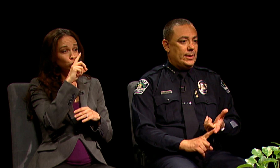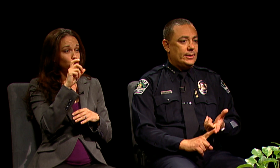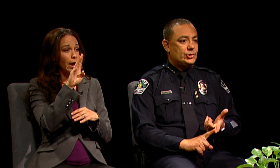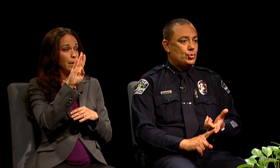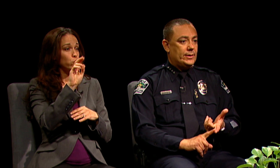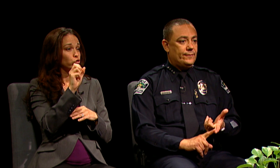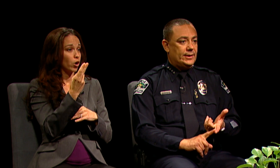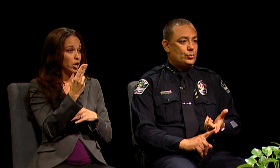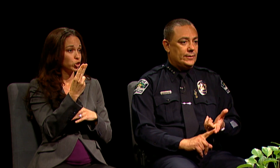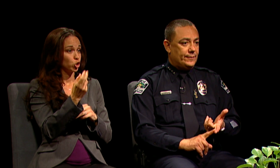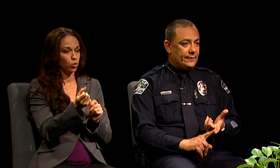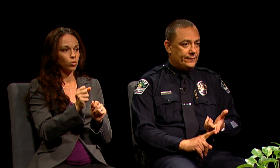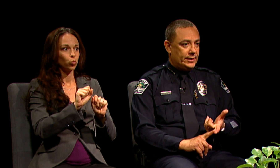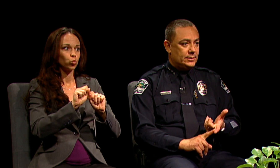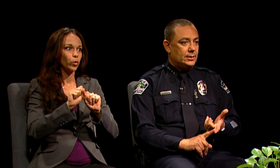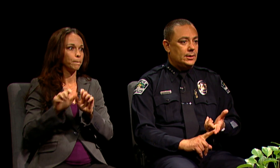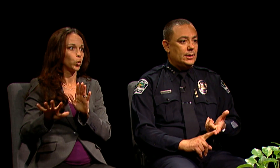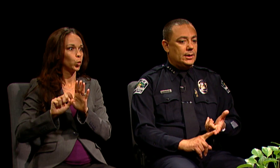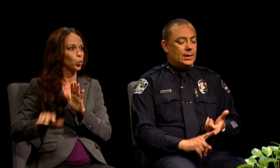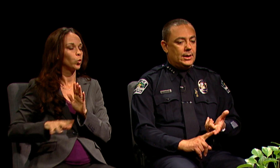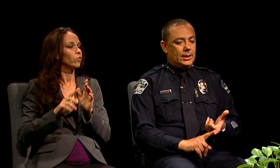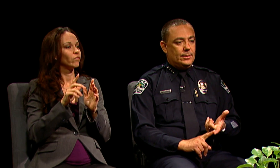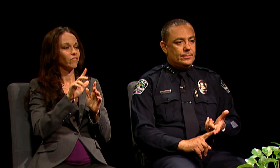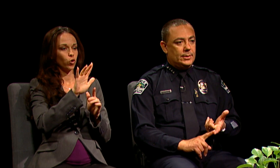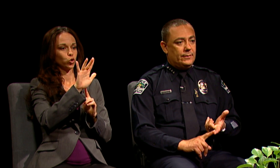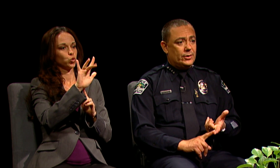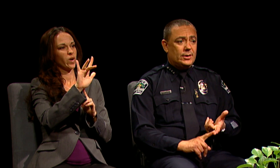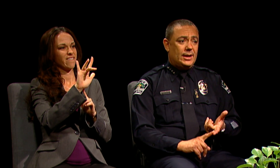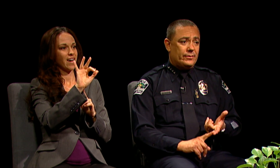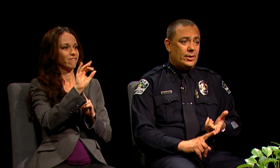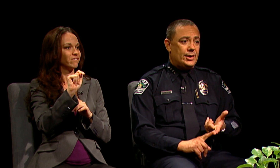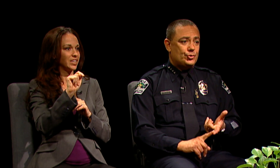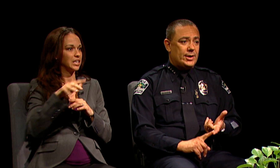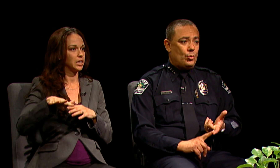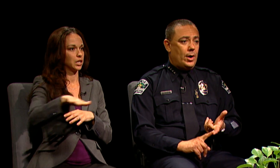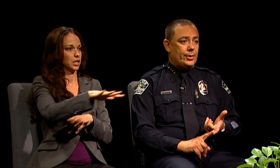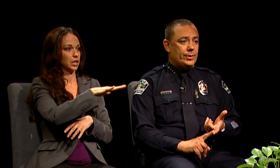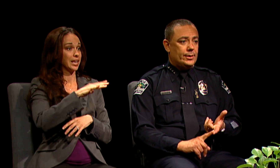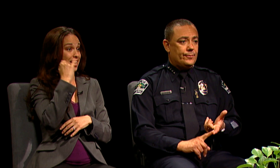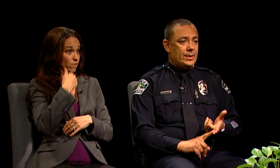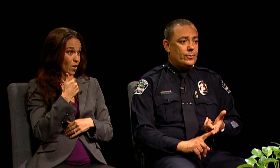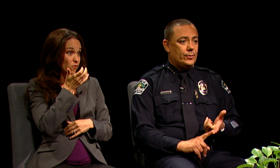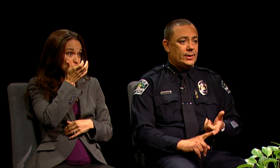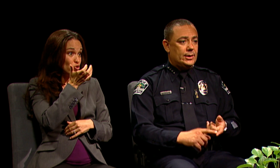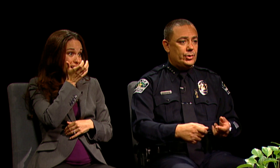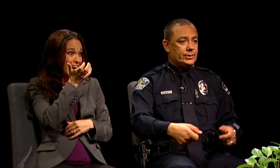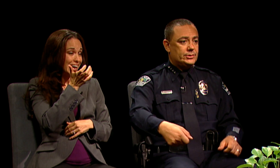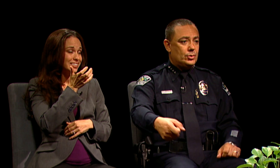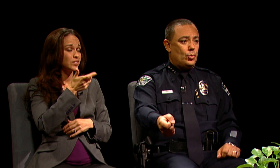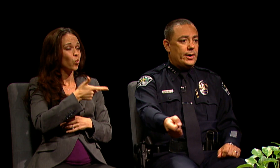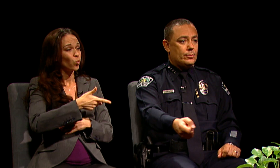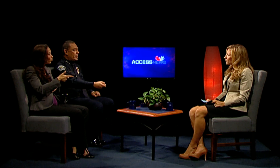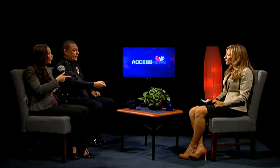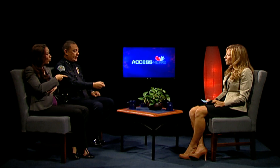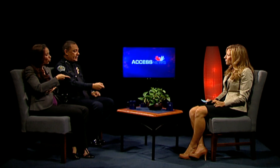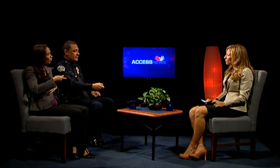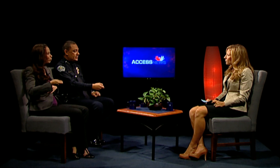AT LEAST 20 FEET-- 25 FEET. IF YOU'RE GONNA HAVE GRASS, TRY TO WATER IT. PEOPLE FORGET YOU CAN STILL WATER BY HAND